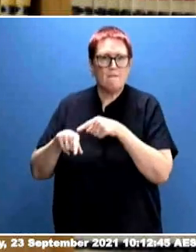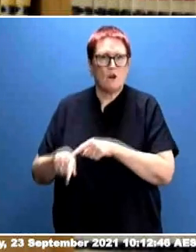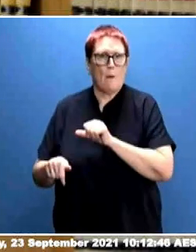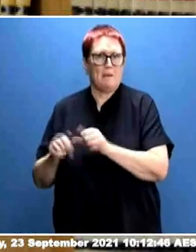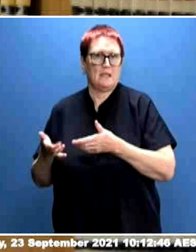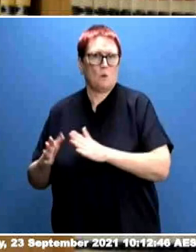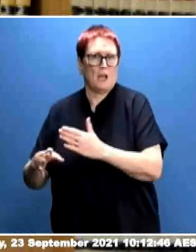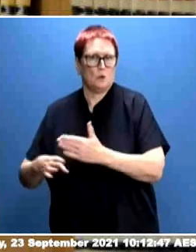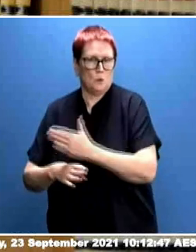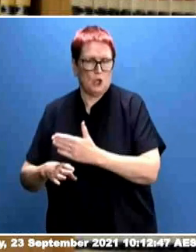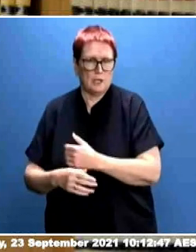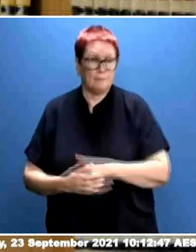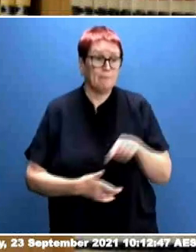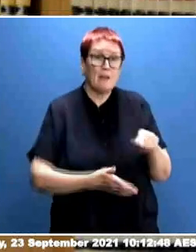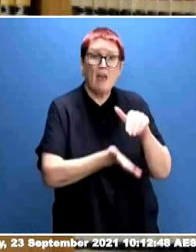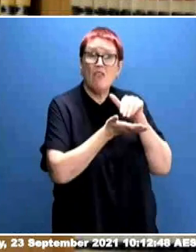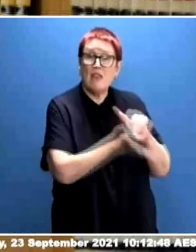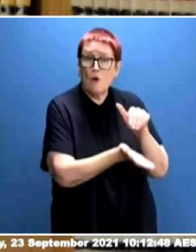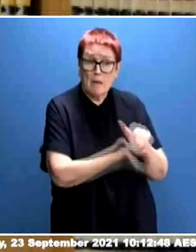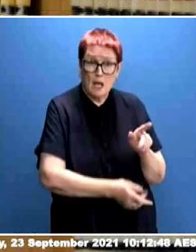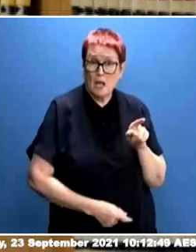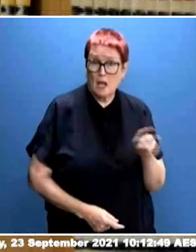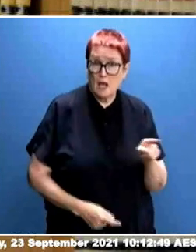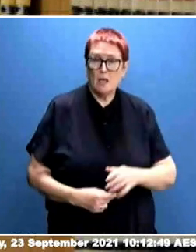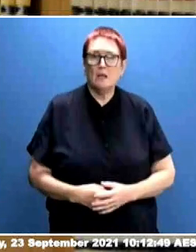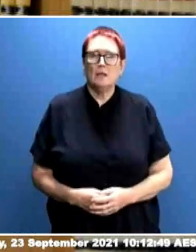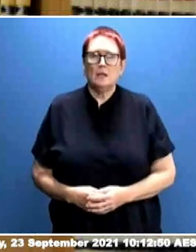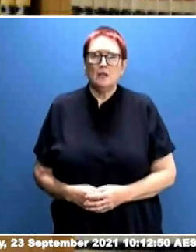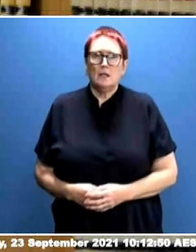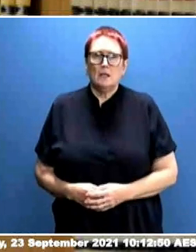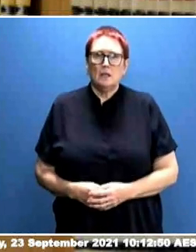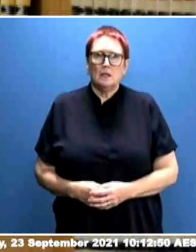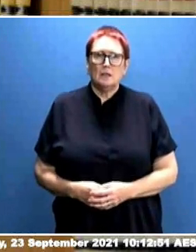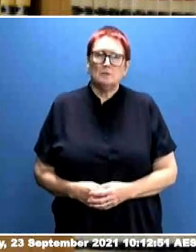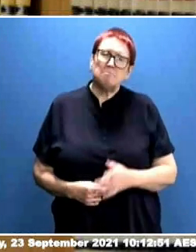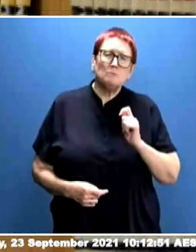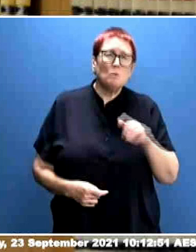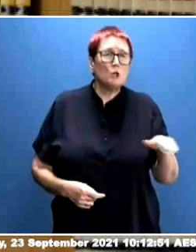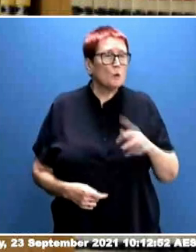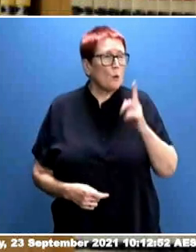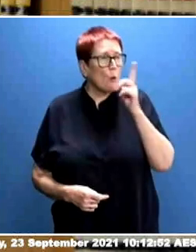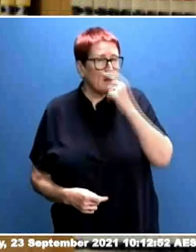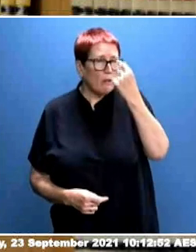When we're talking about therapy, we're talking about something I think that most people would more traditionally see